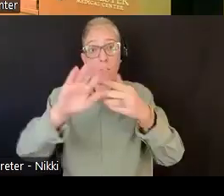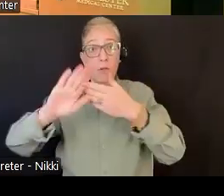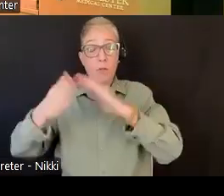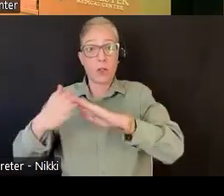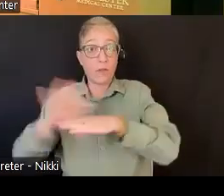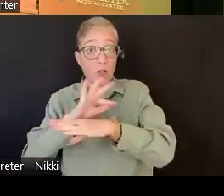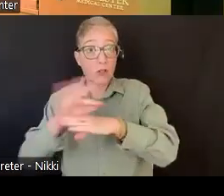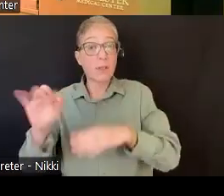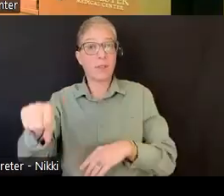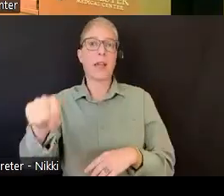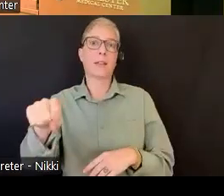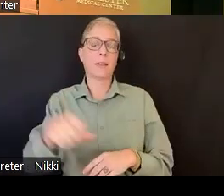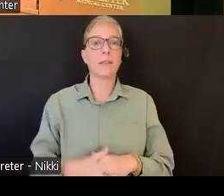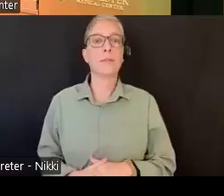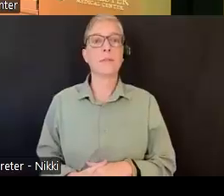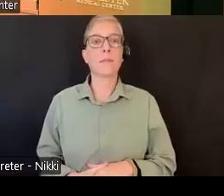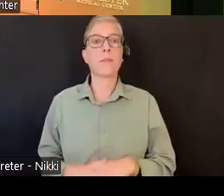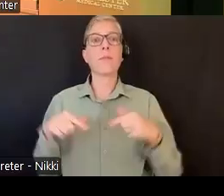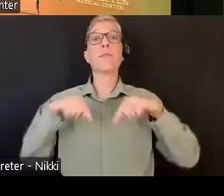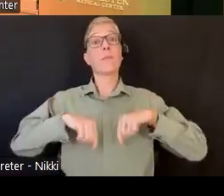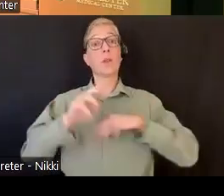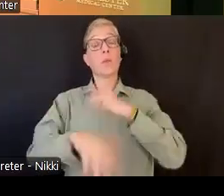we're in a world where people feel like they don't have agency and I think it is